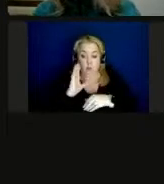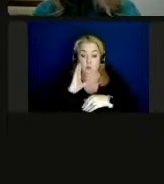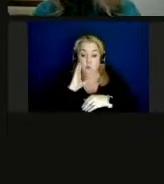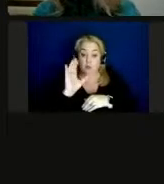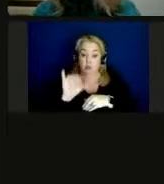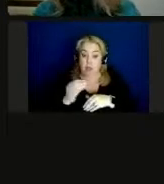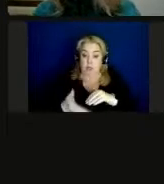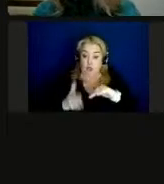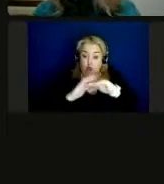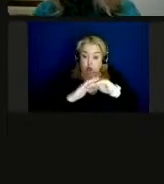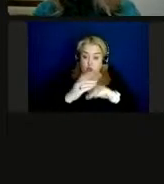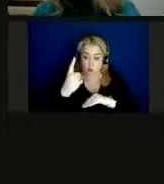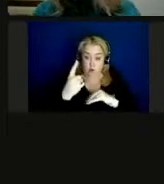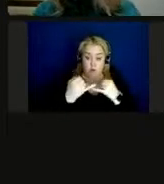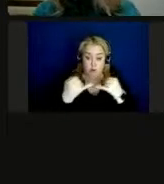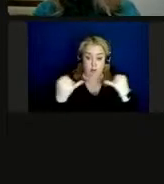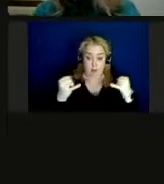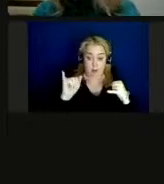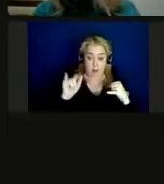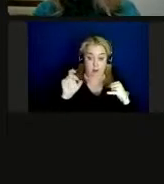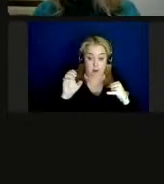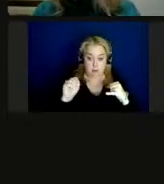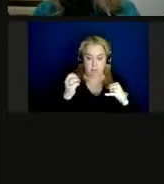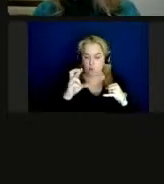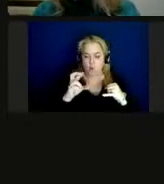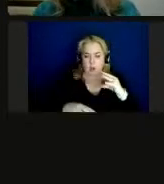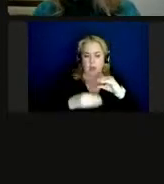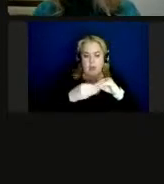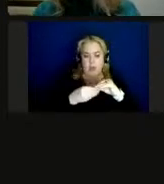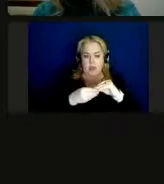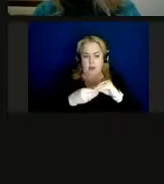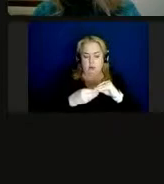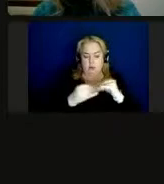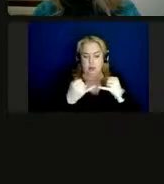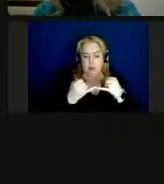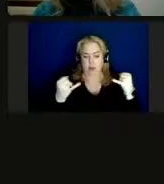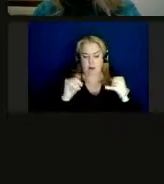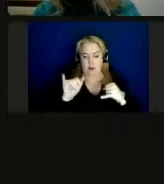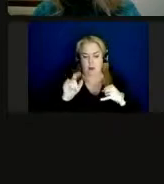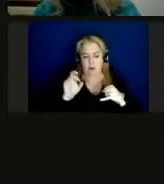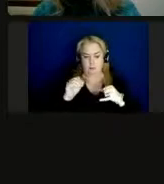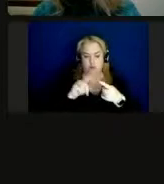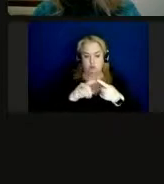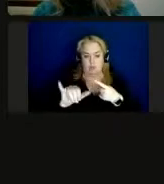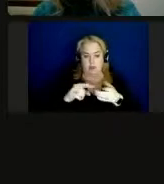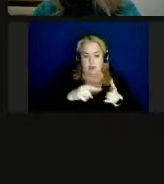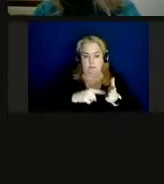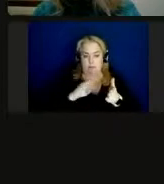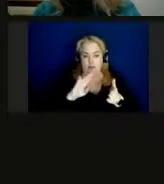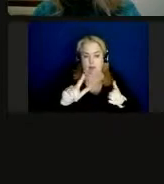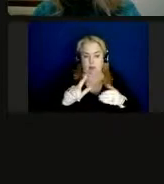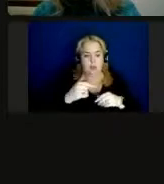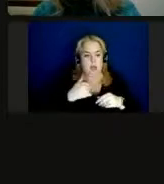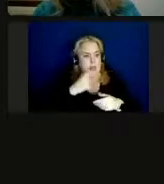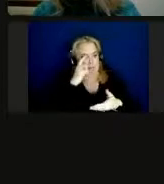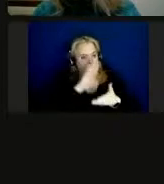DID INCREASE THE CITY'S